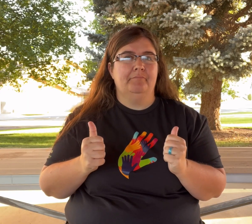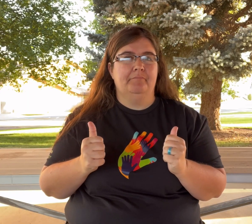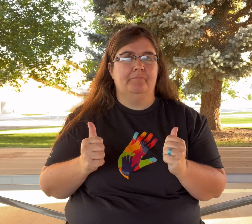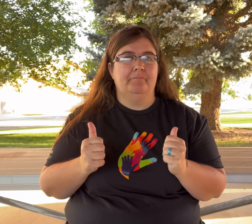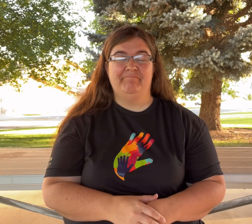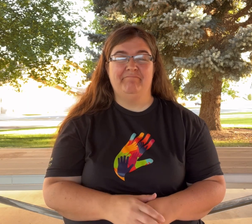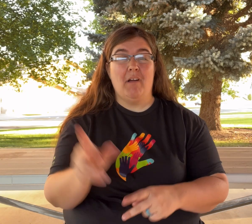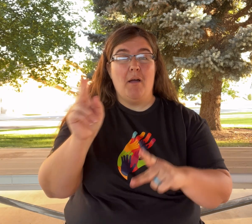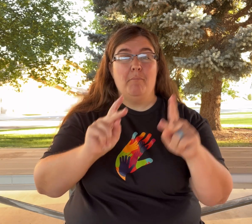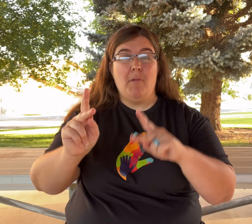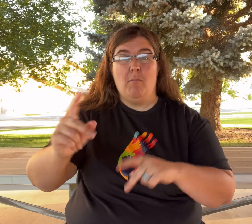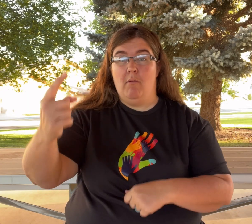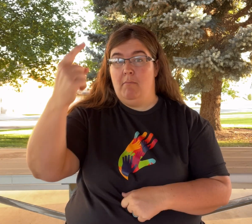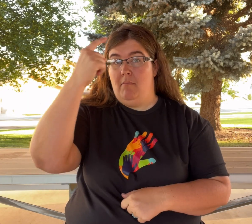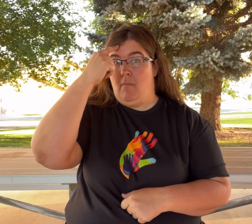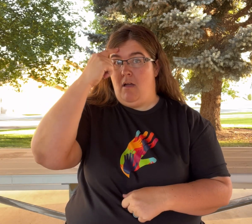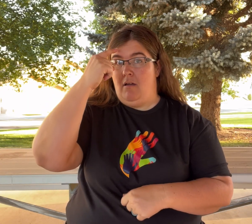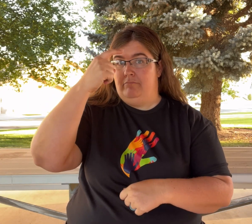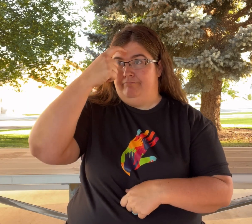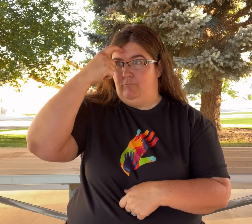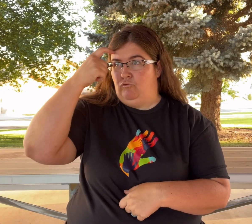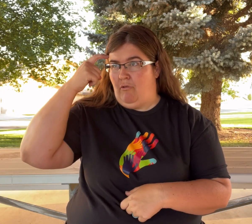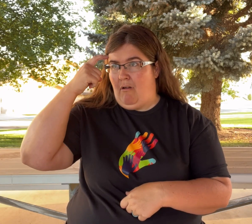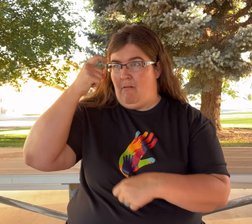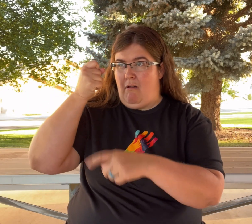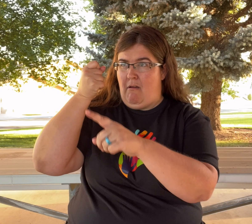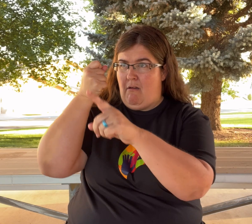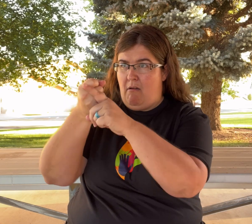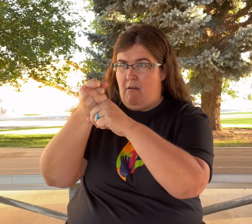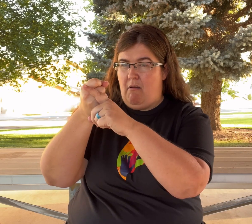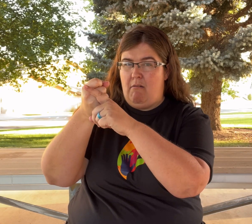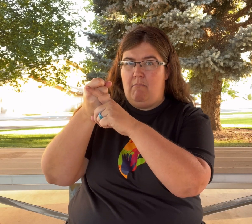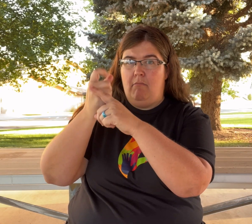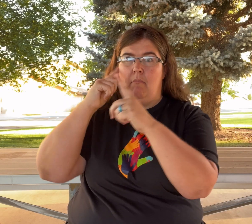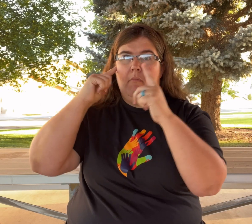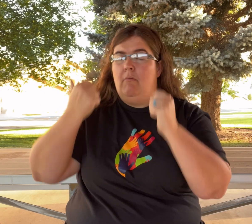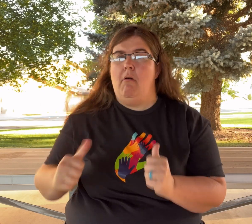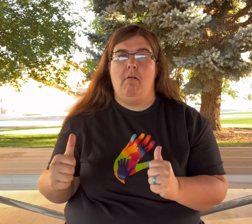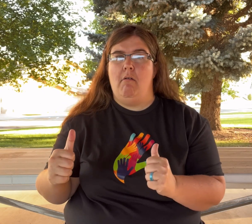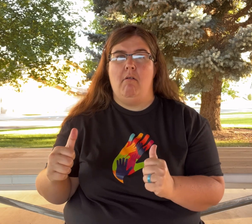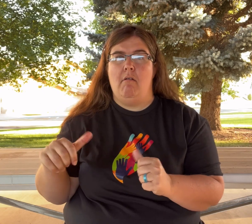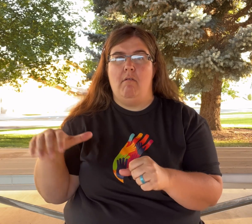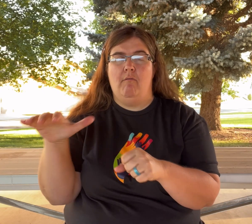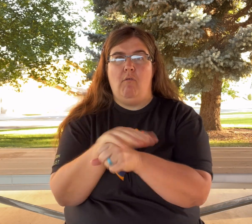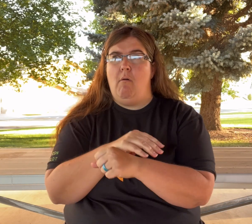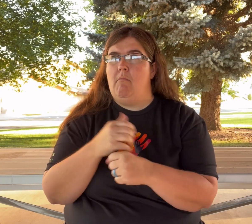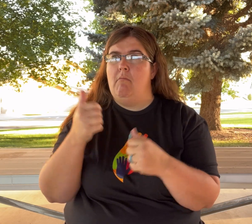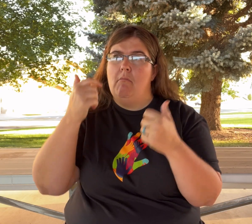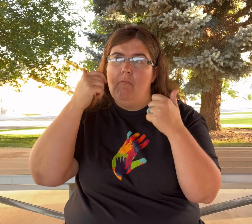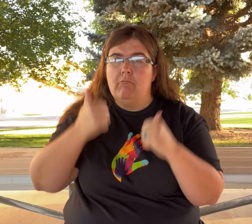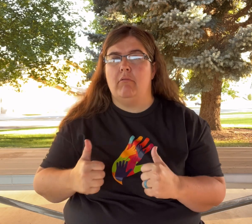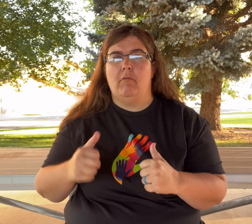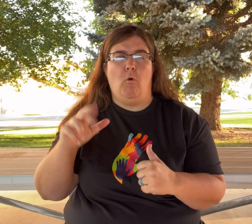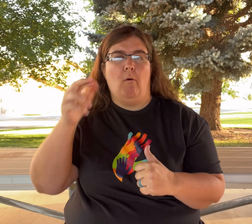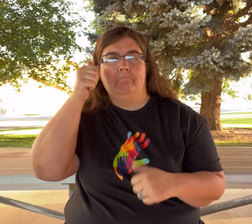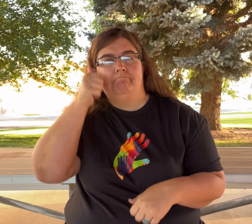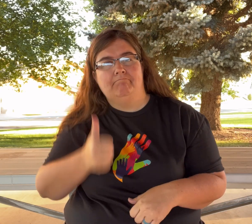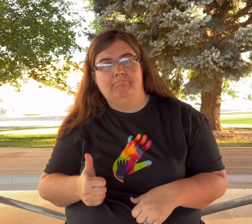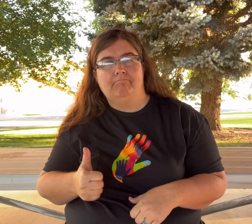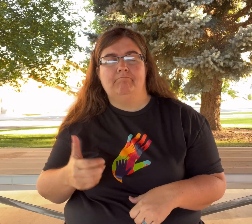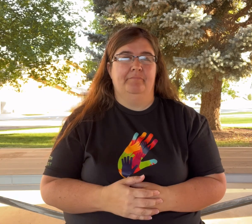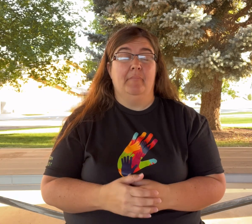hearing. When the trauma hits, their brain might turn off both ears or just one ear.